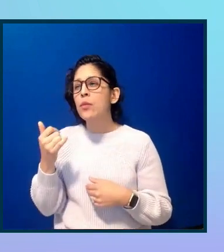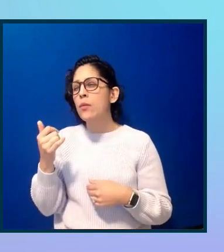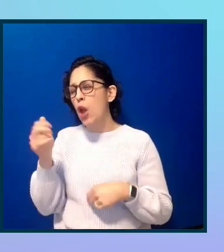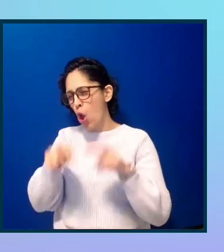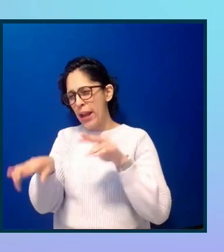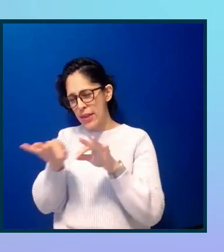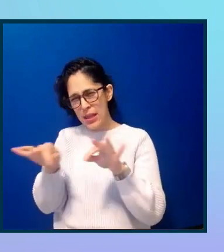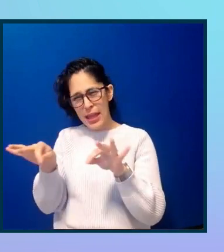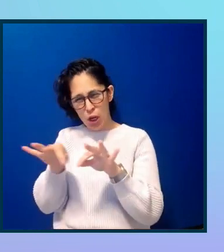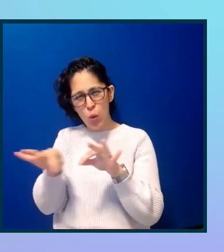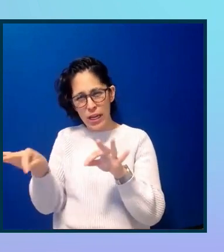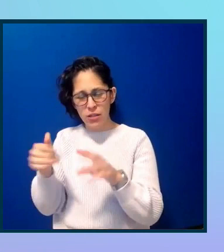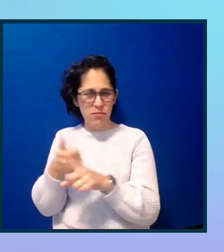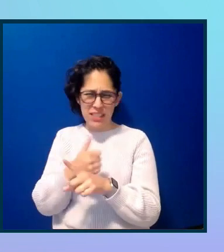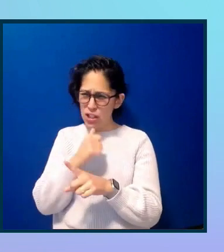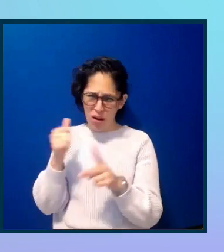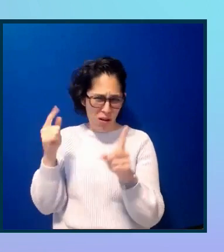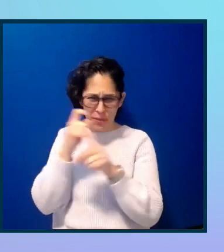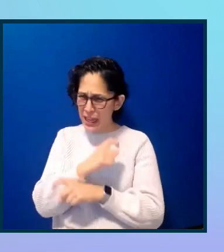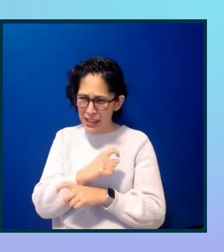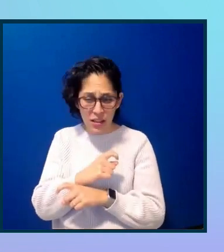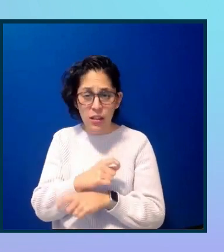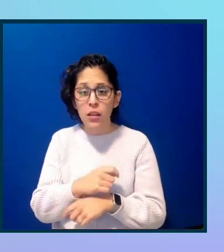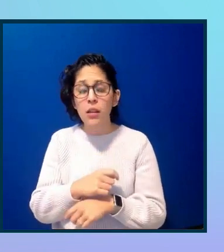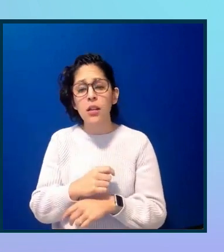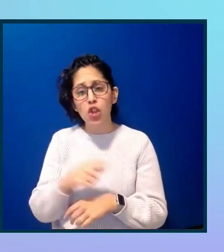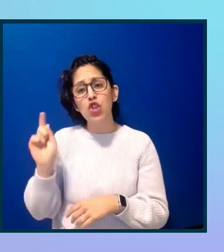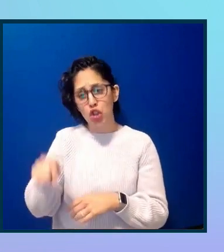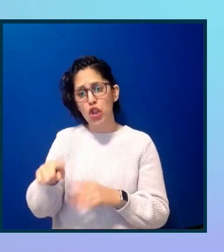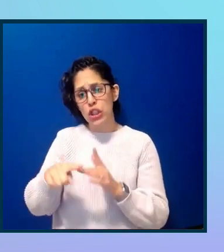which, frankly, isn't that complicated, you wanna start putting those in your PSD files